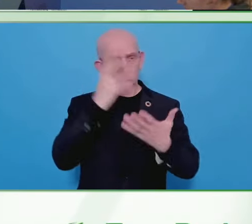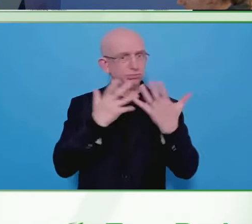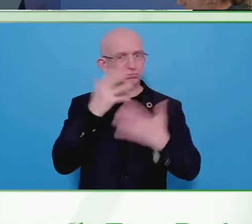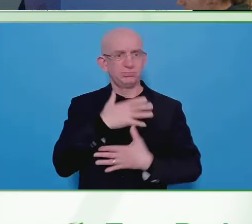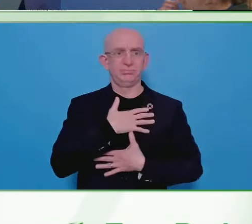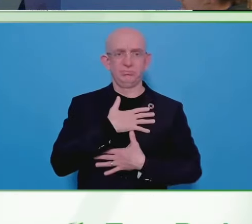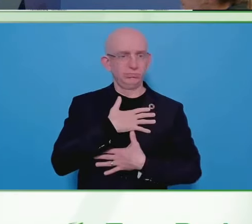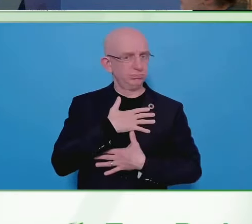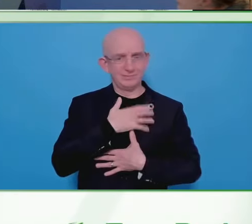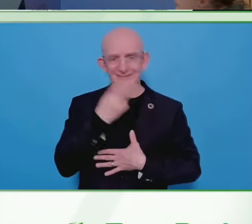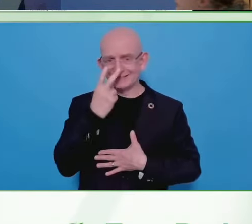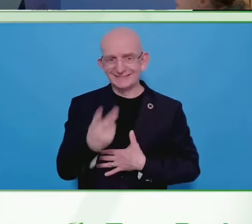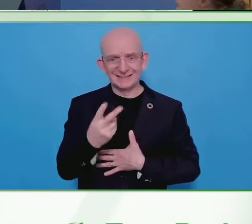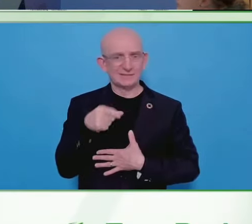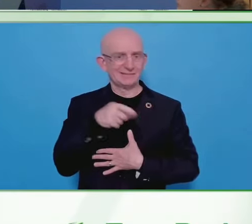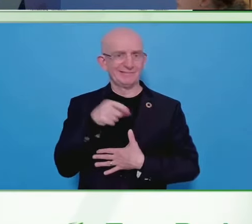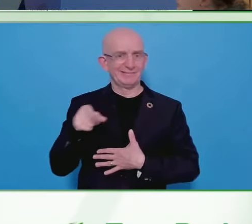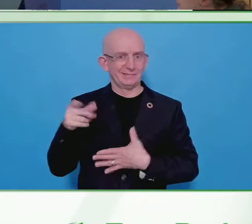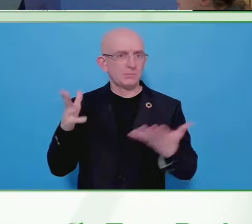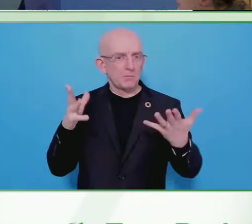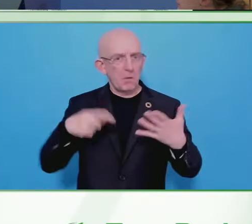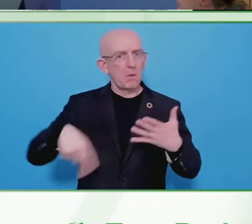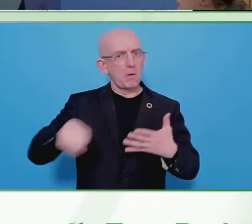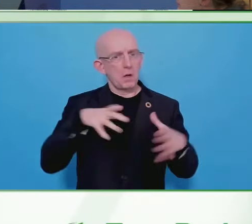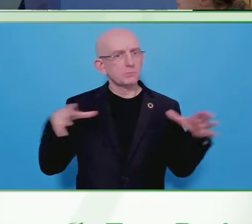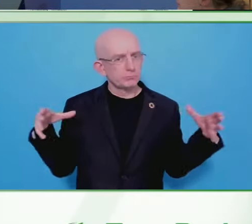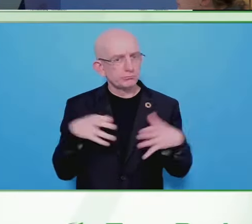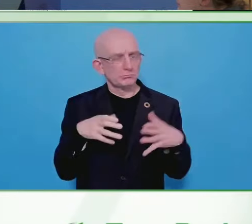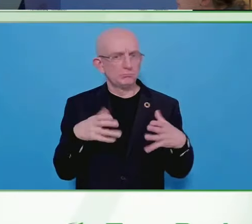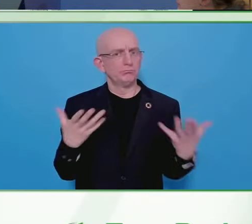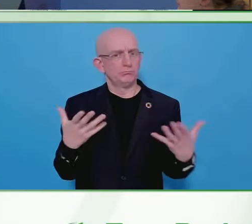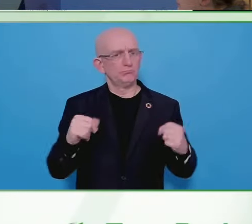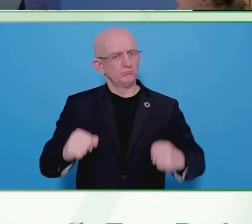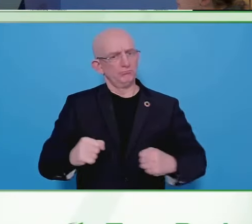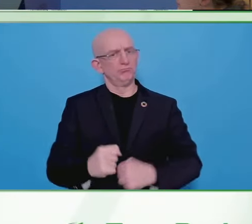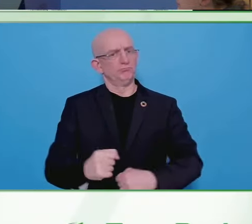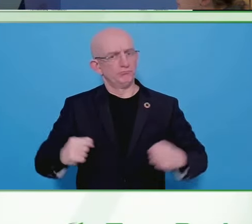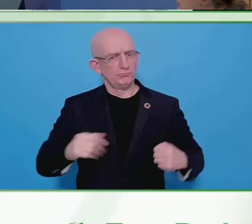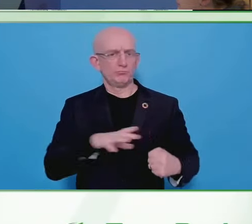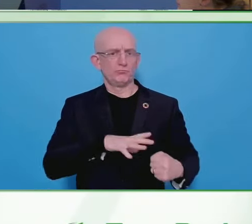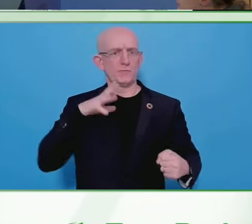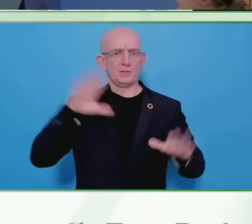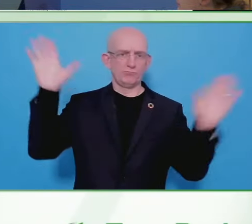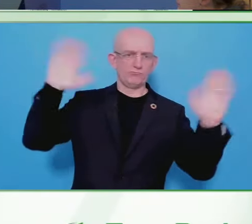I found out later in life I remember of the community because I